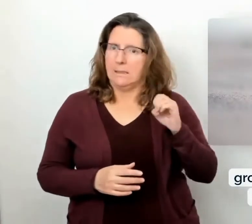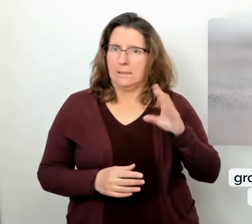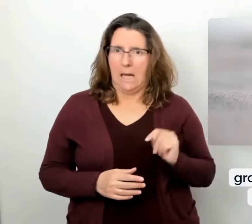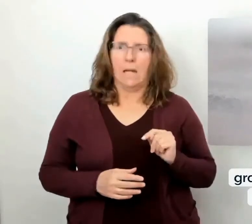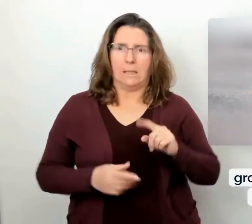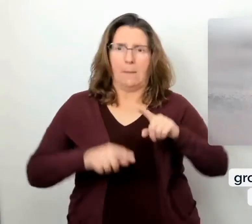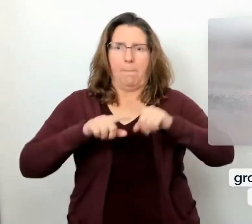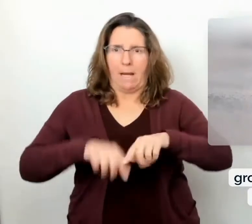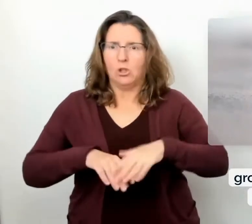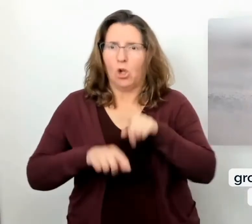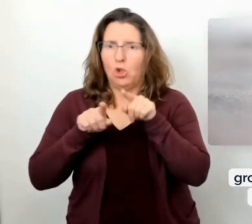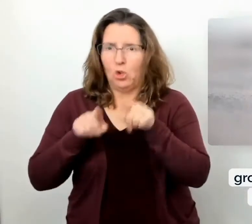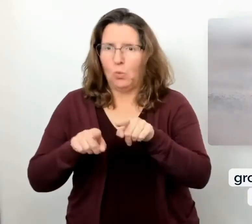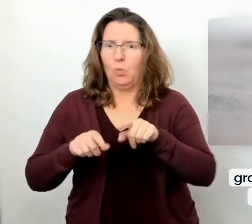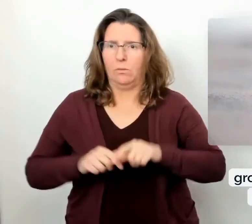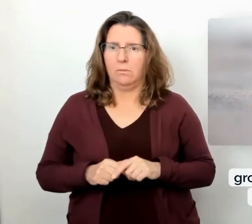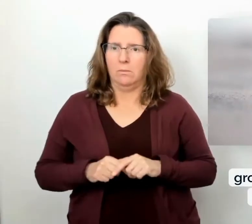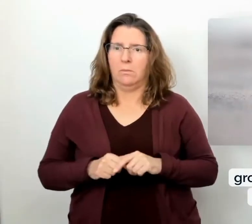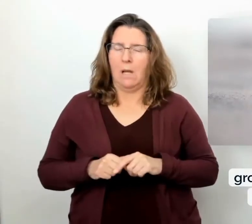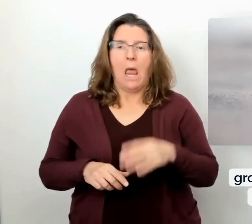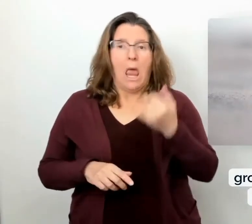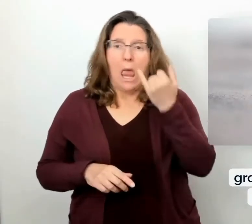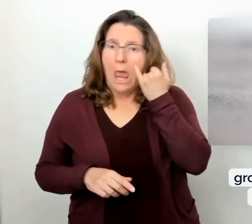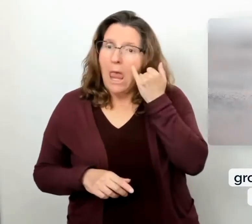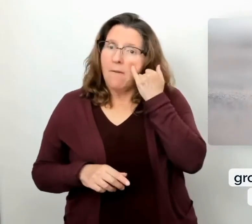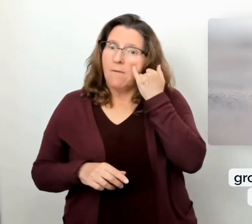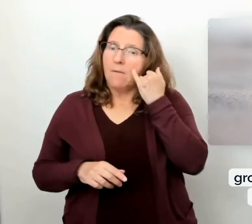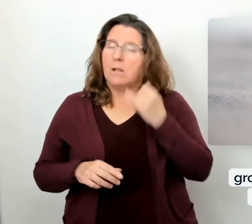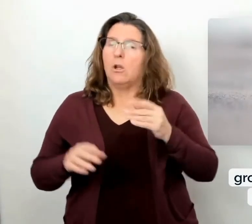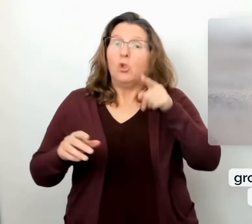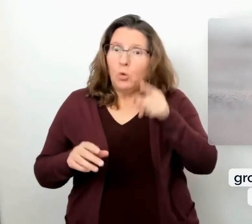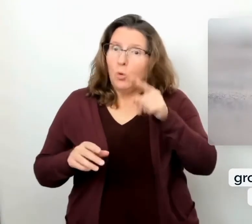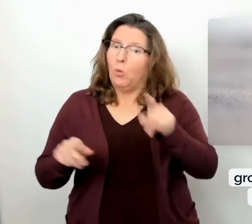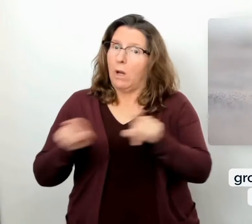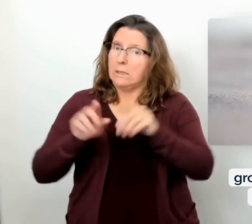Modelling a growth mindset falls to you, as teachers.